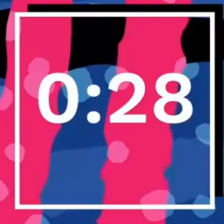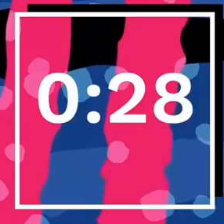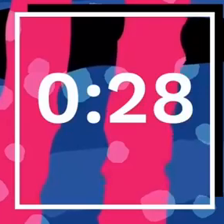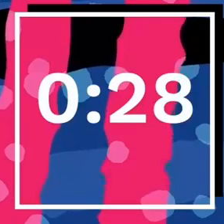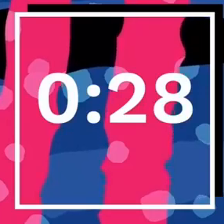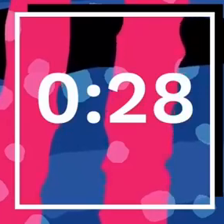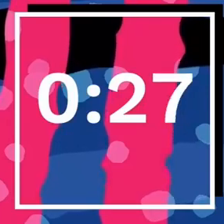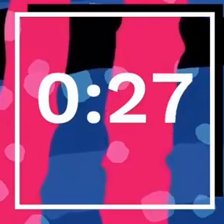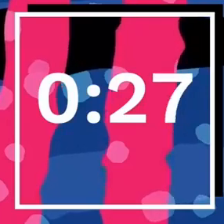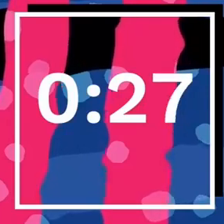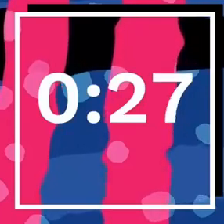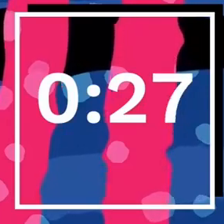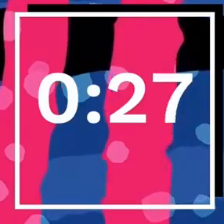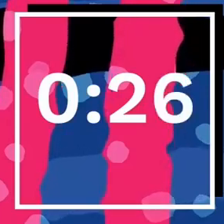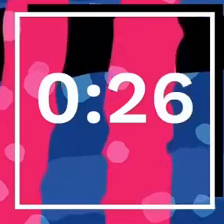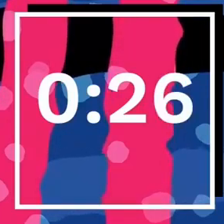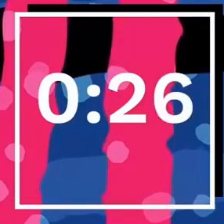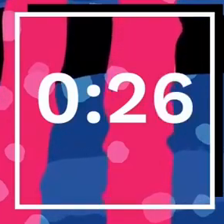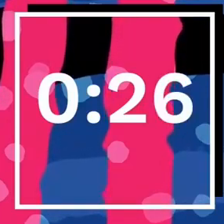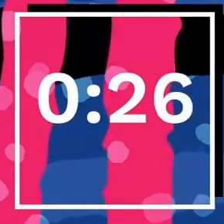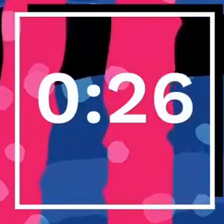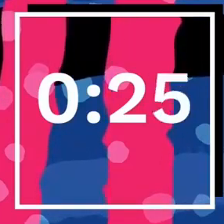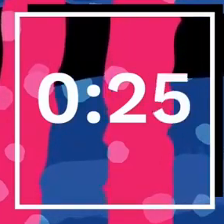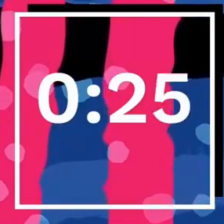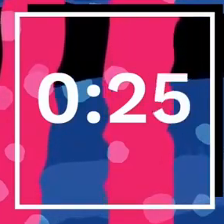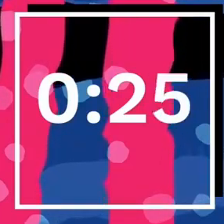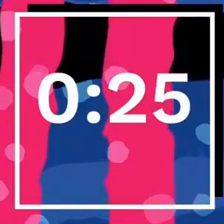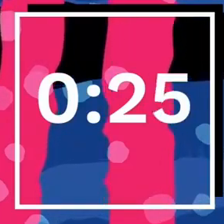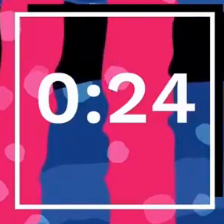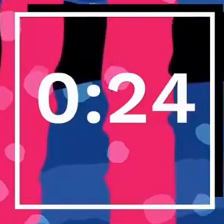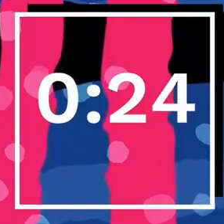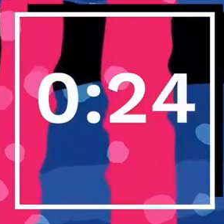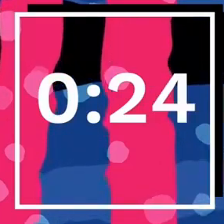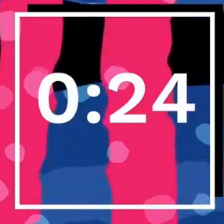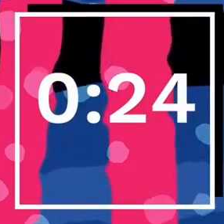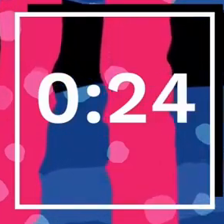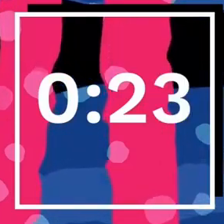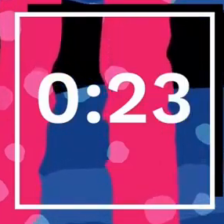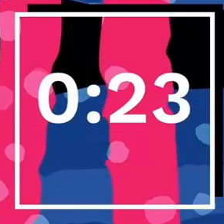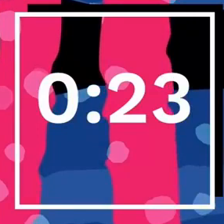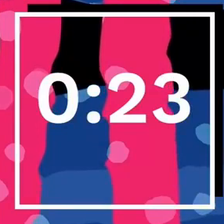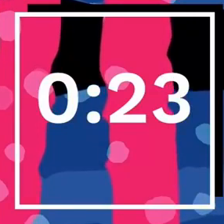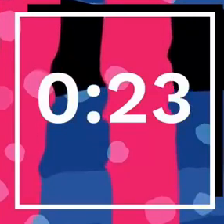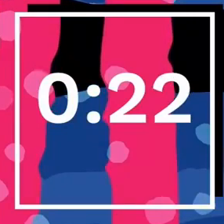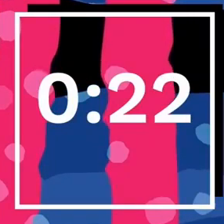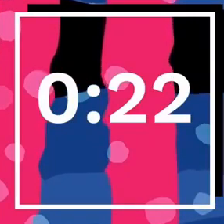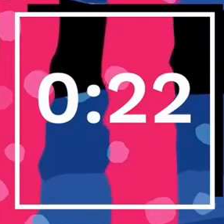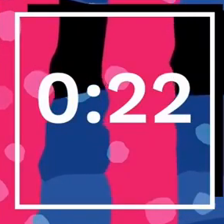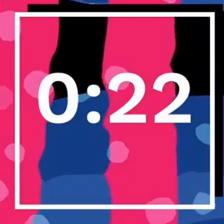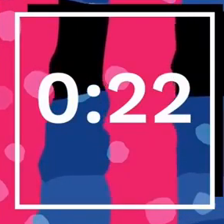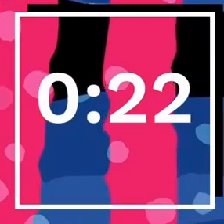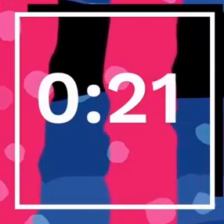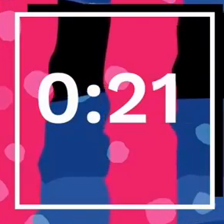CONFERENCE. IT'S AIMED AT BRINGING AWARENESS AND ADVOCATING FOR